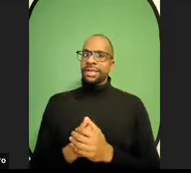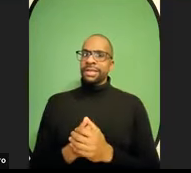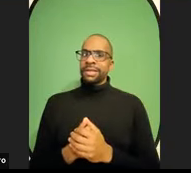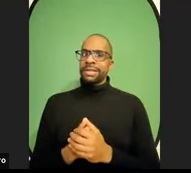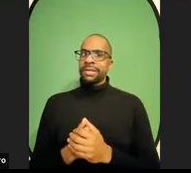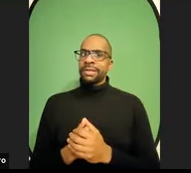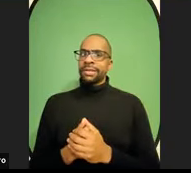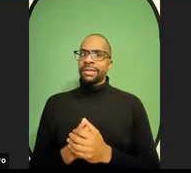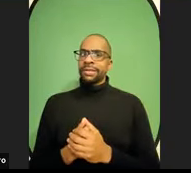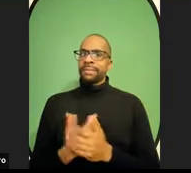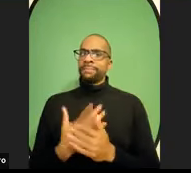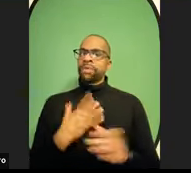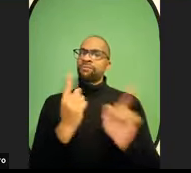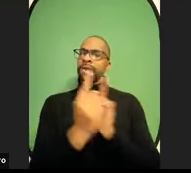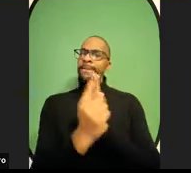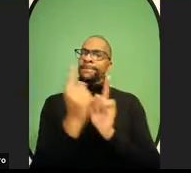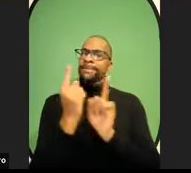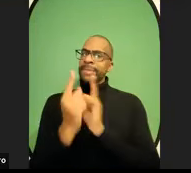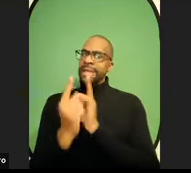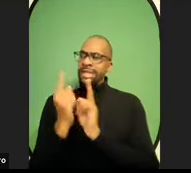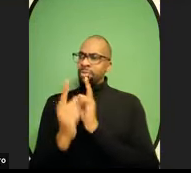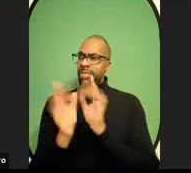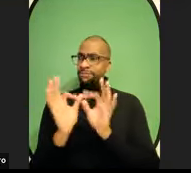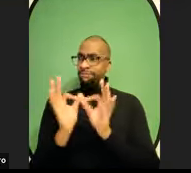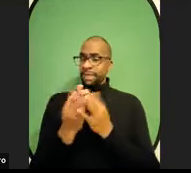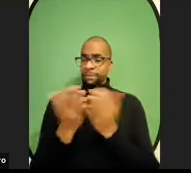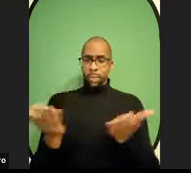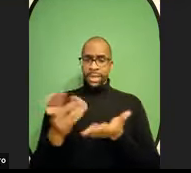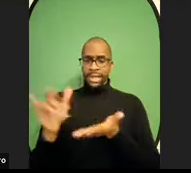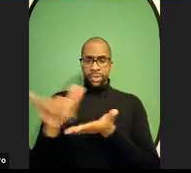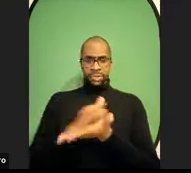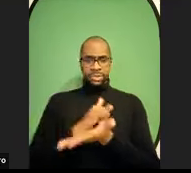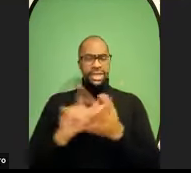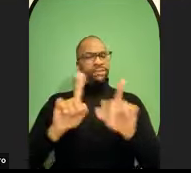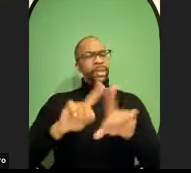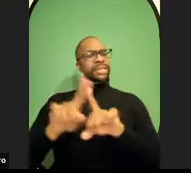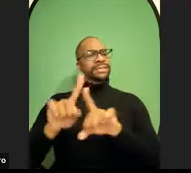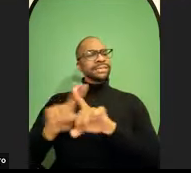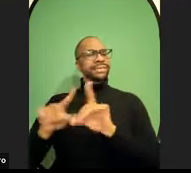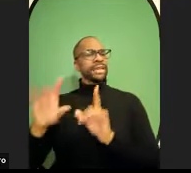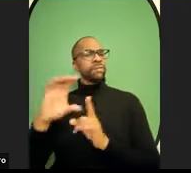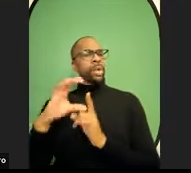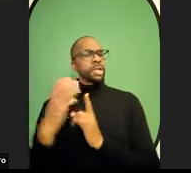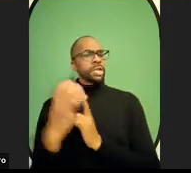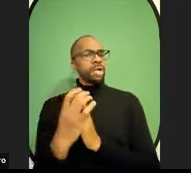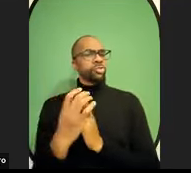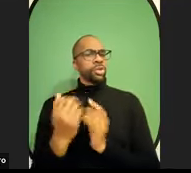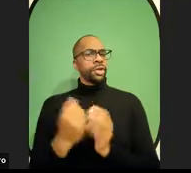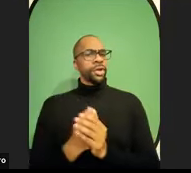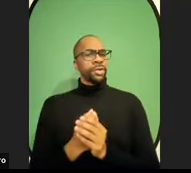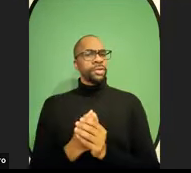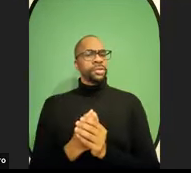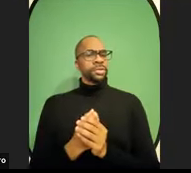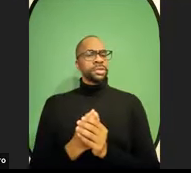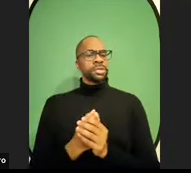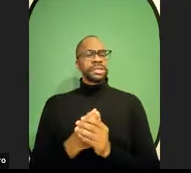you know you know, thinking about. ut meeting our family ut meeting our families, especially at the diversity that we have here in New York City and different cultures, you know, especially where